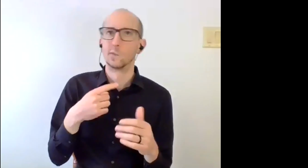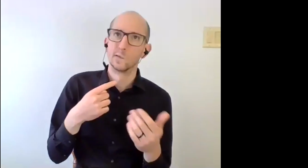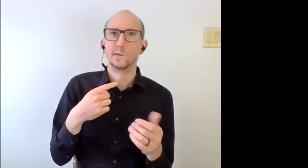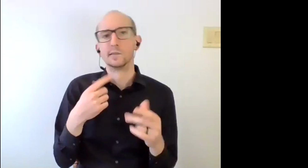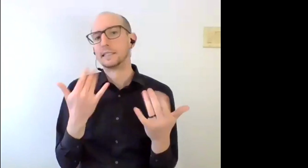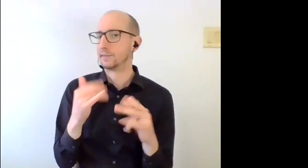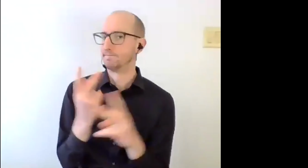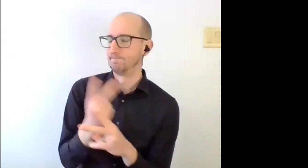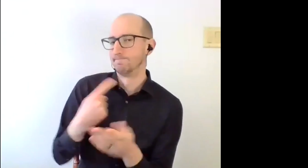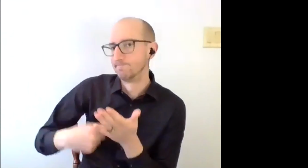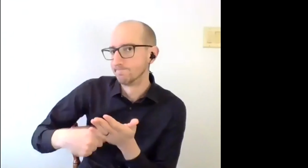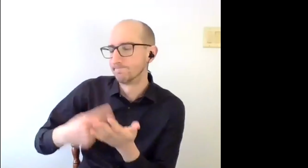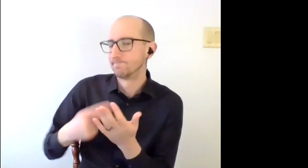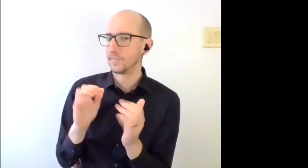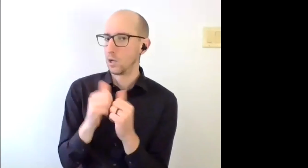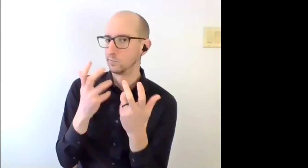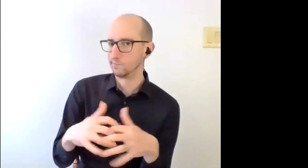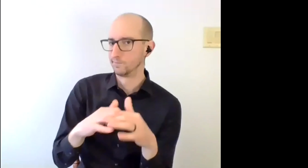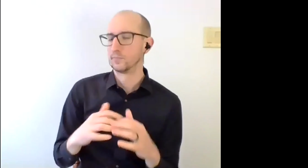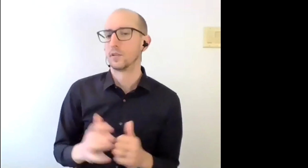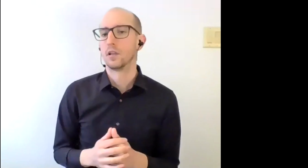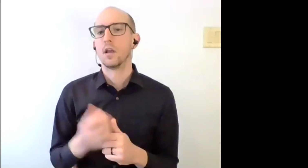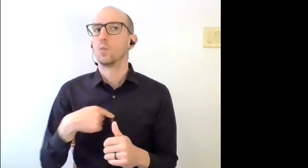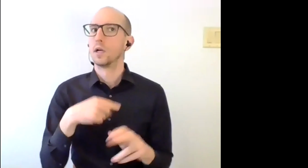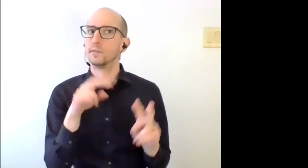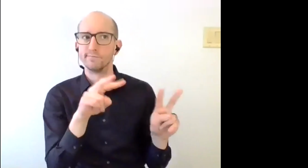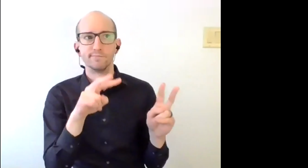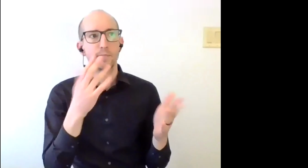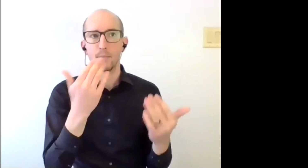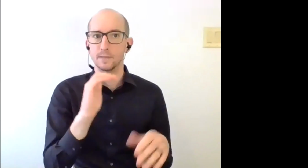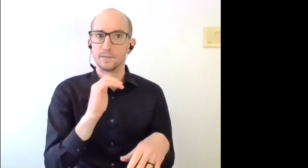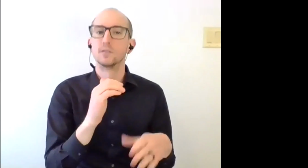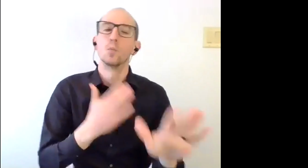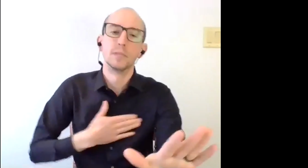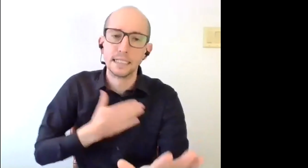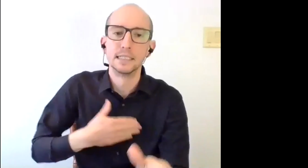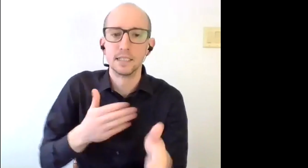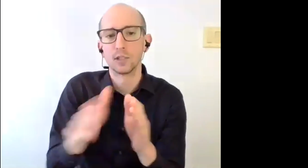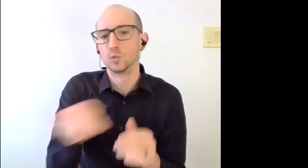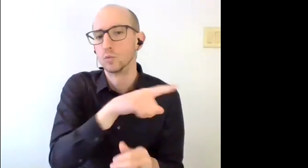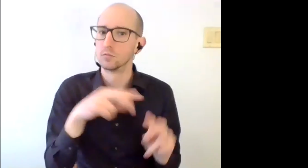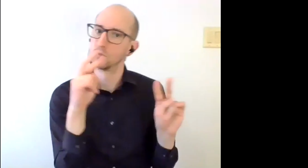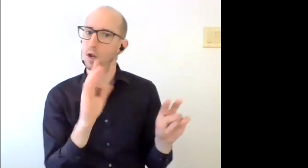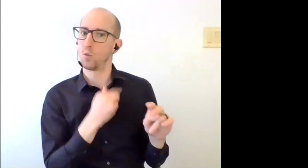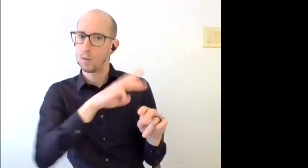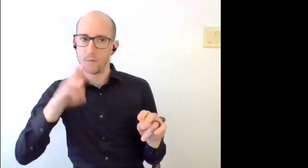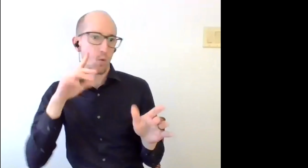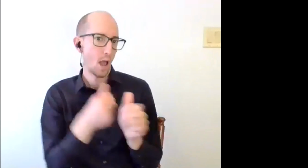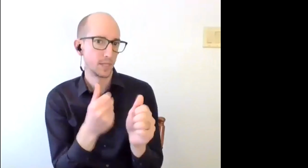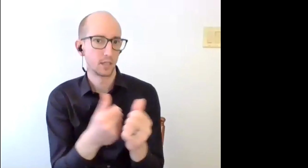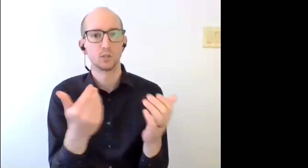solution for them. We are continuing to look through that. Look at our website